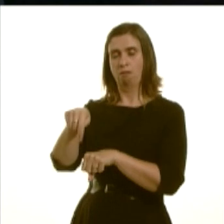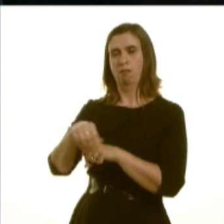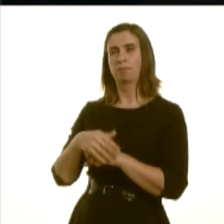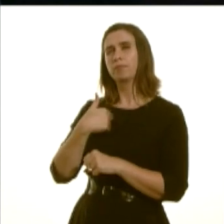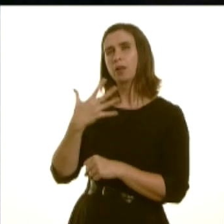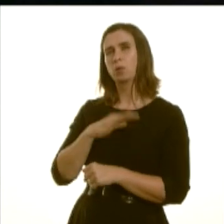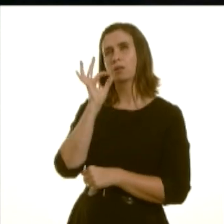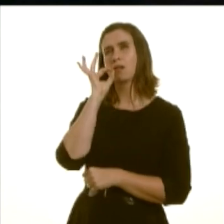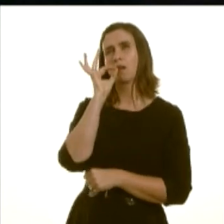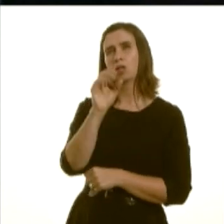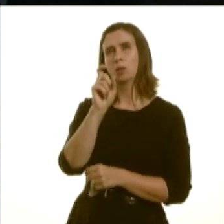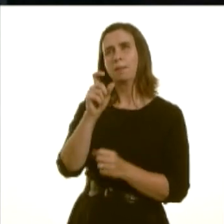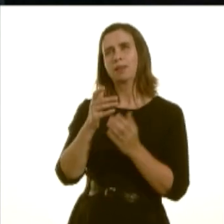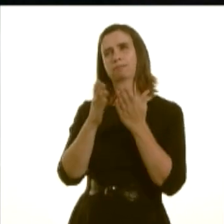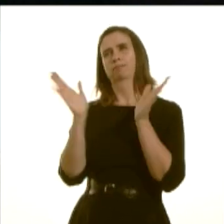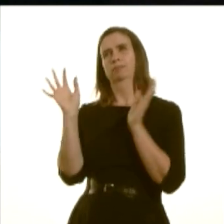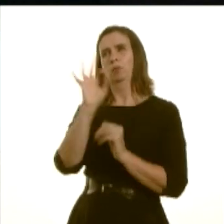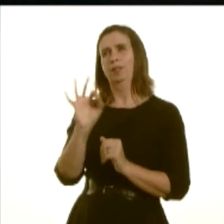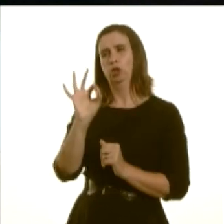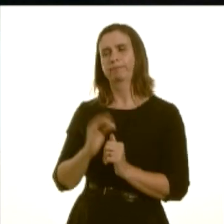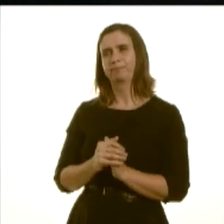than Eluned Parrott asked about the future of that franchise? The Enterprise and Business